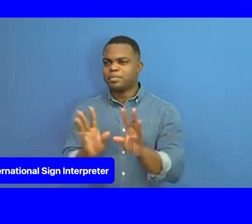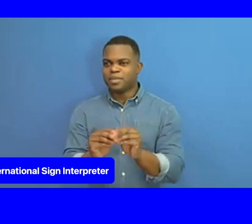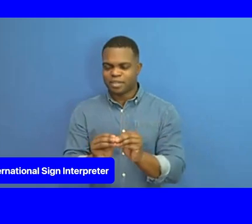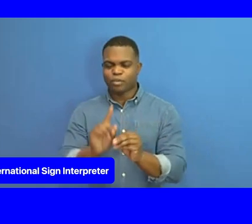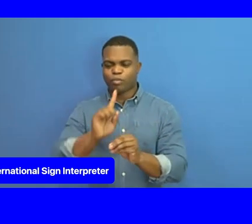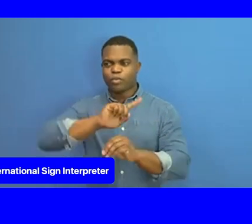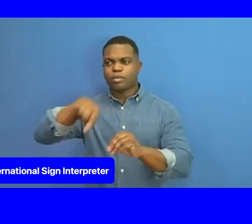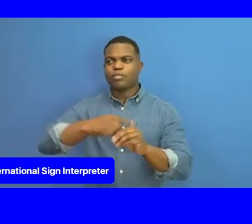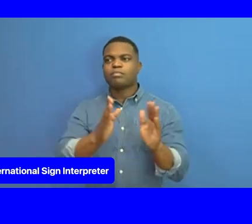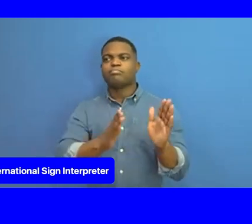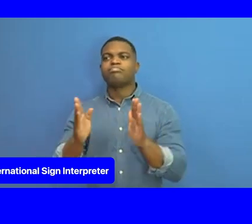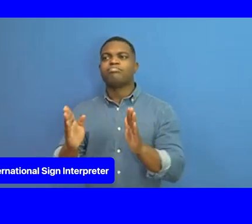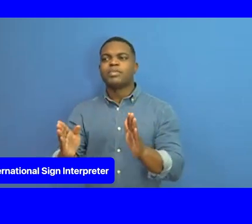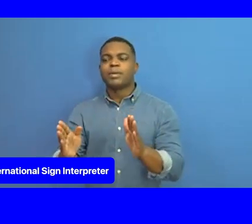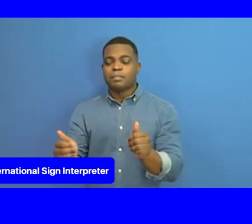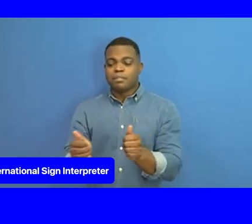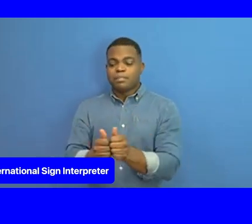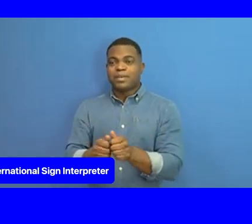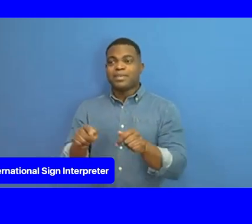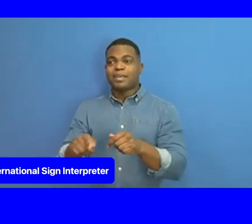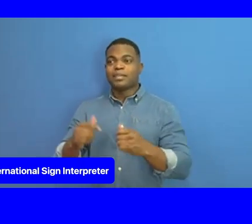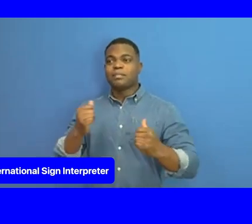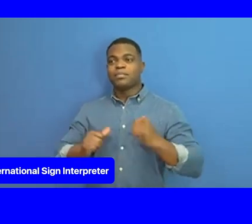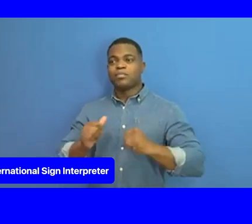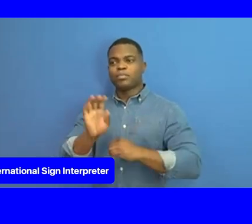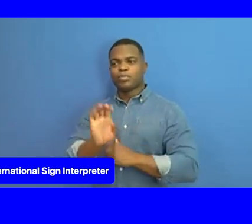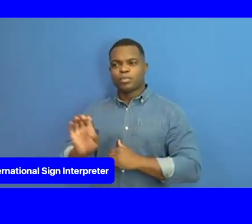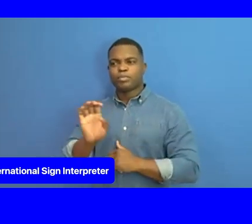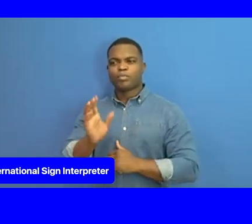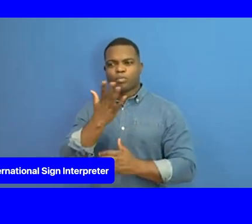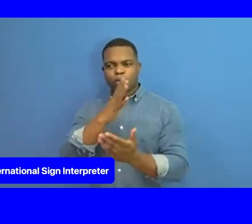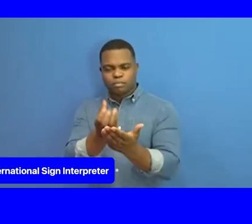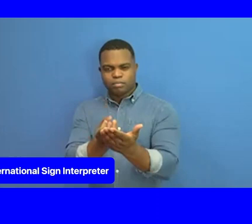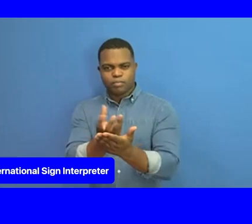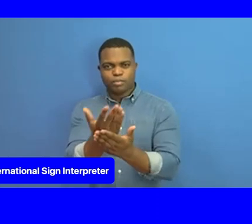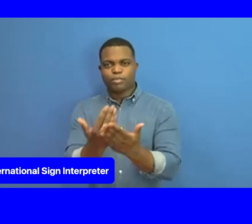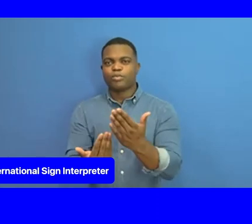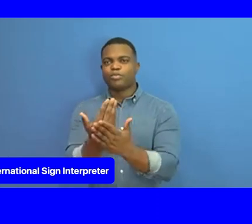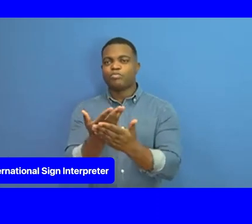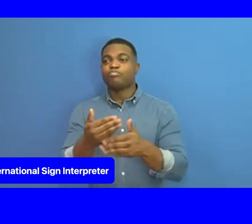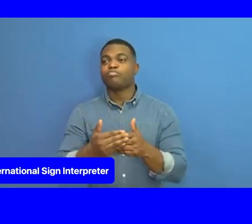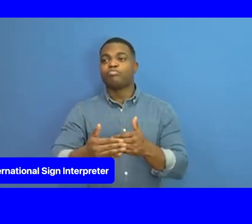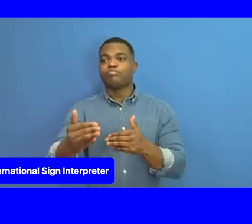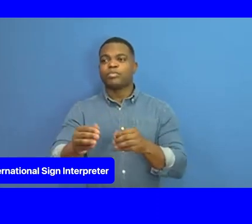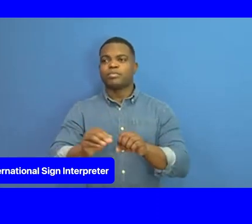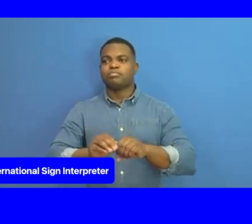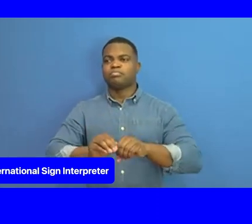its criteria and requirements, the different tools we have created to assist the Perform Europe